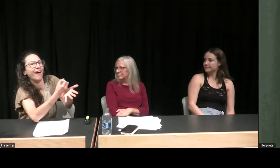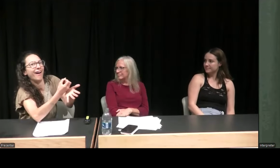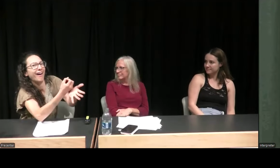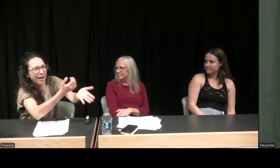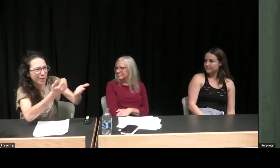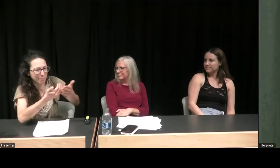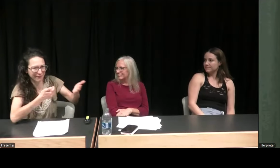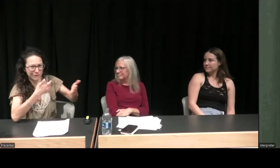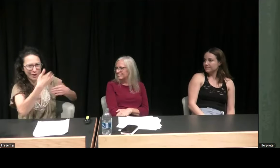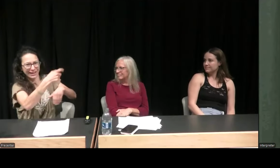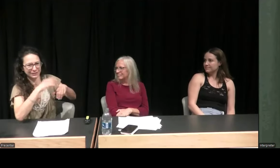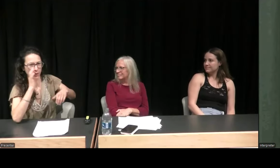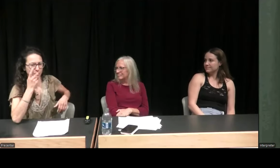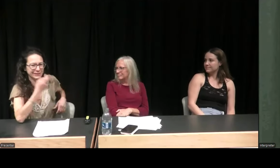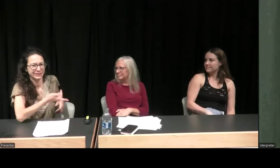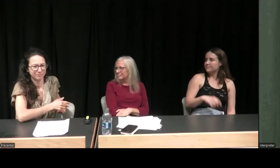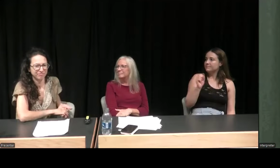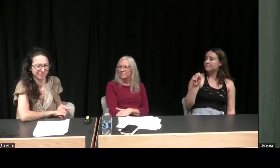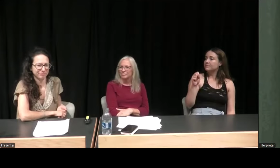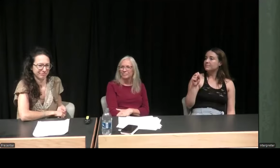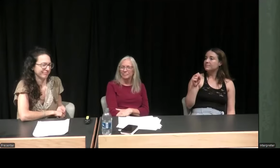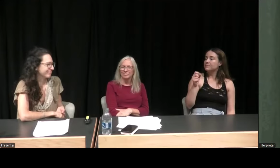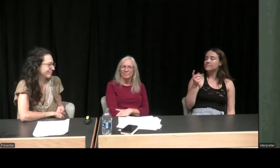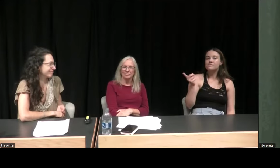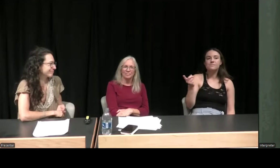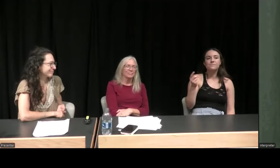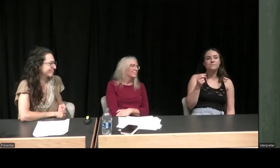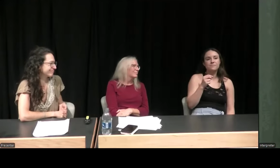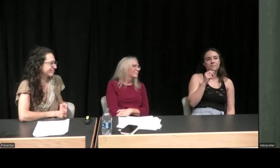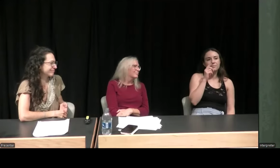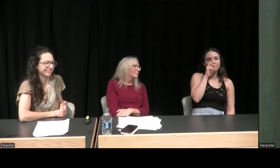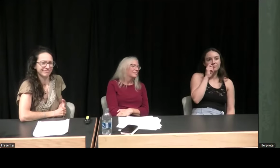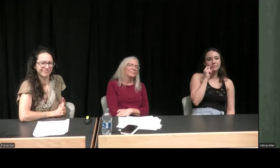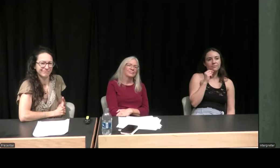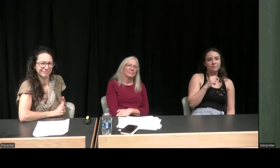know when the next time will be so it feels like we're trying to capture every single moment in